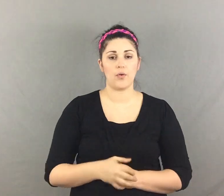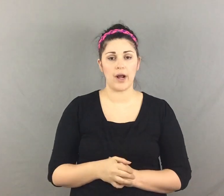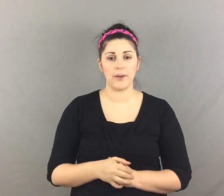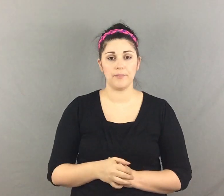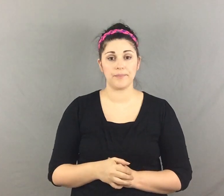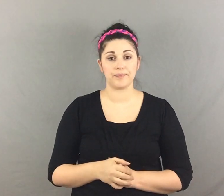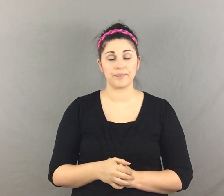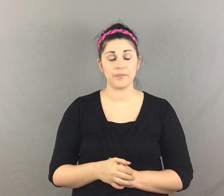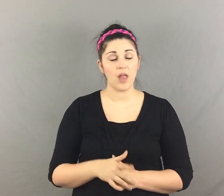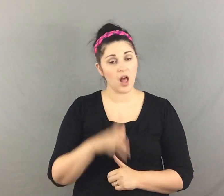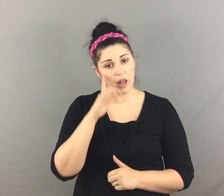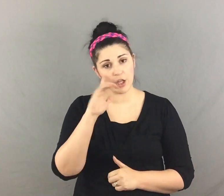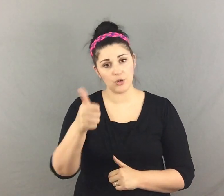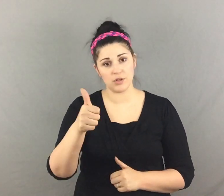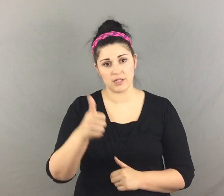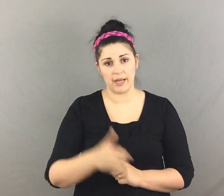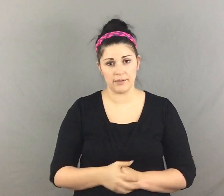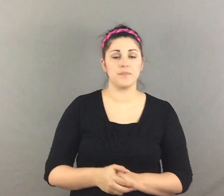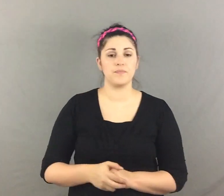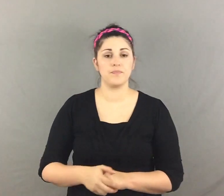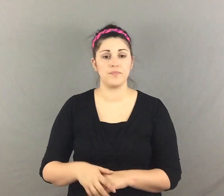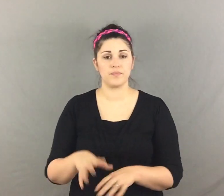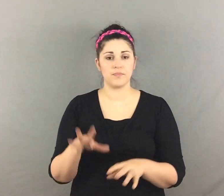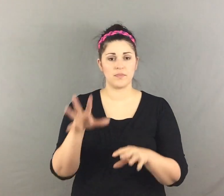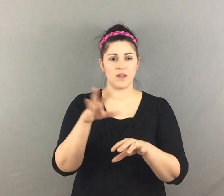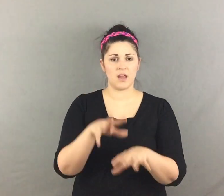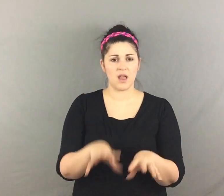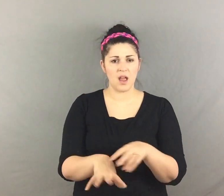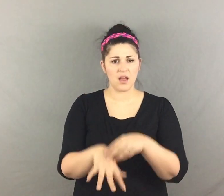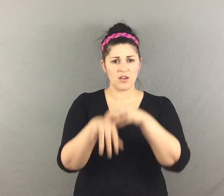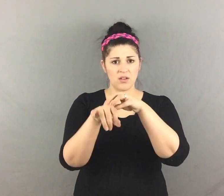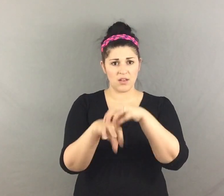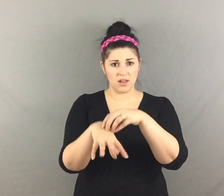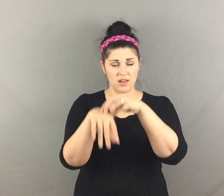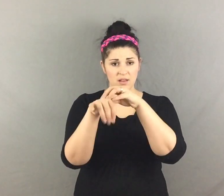All righty. I'll let you decide. Hello.